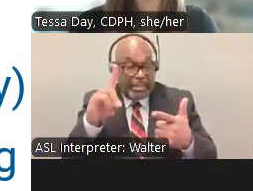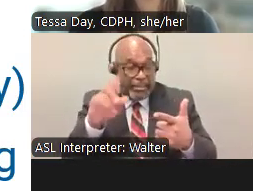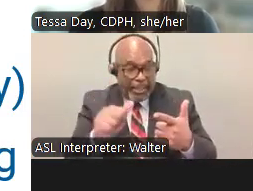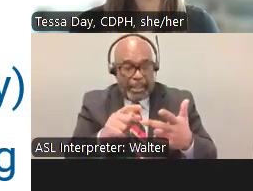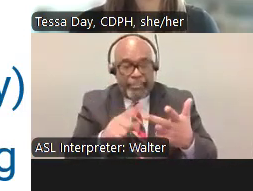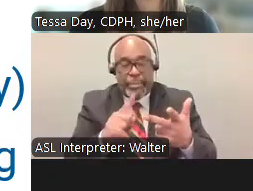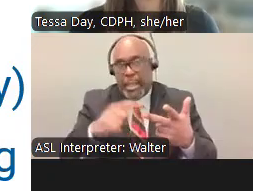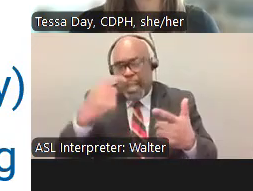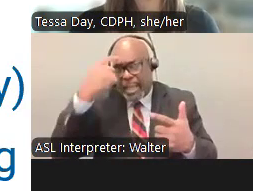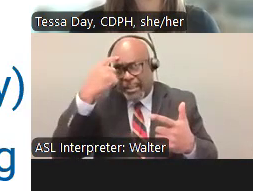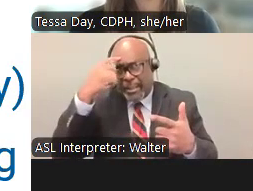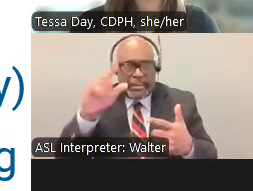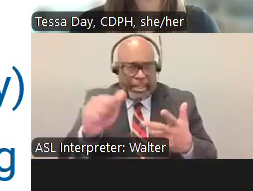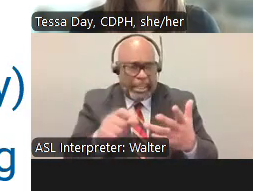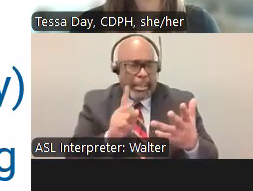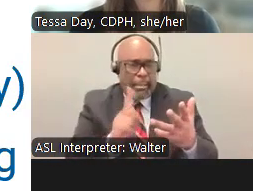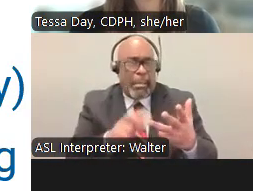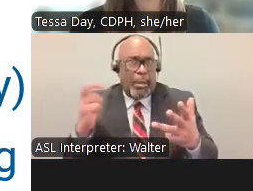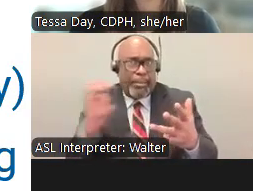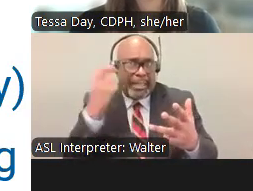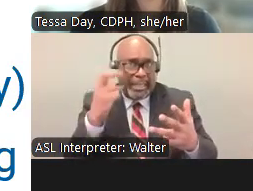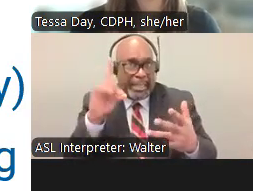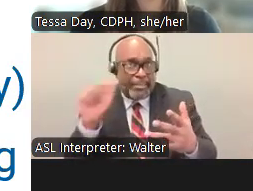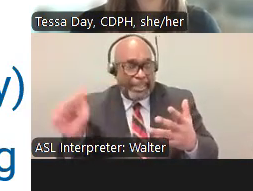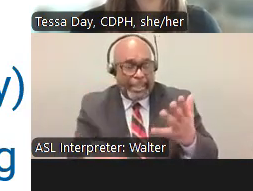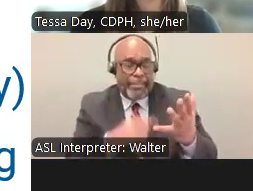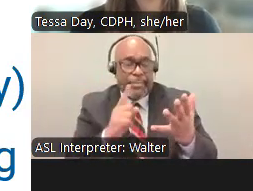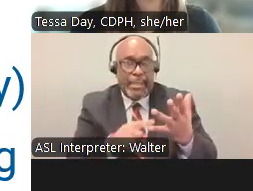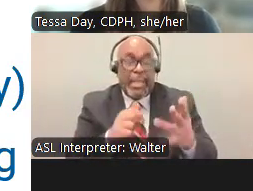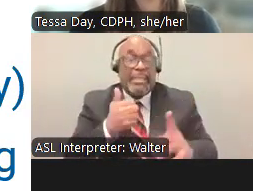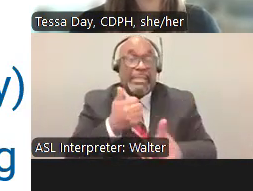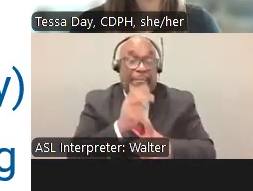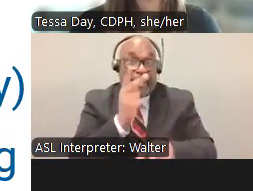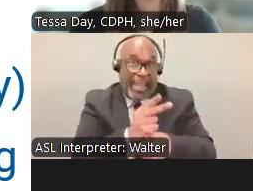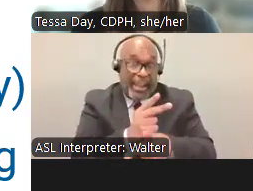13:21:08 disability, mobility disability, 13:21:10 a self-care disability, or an